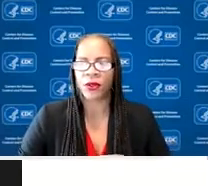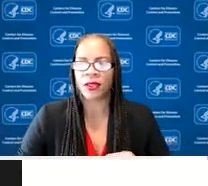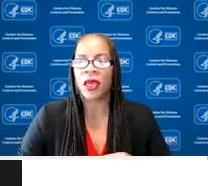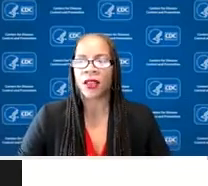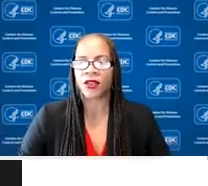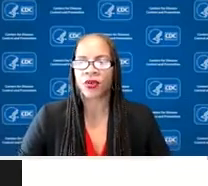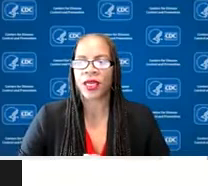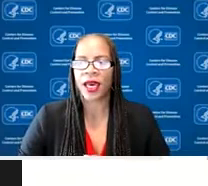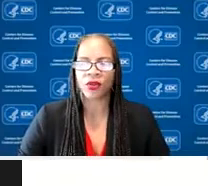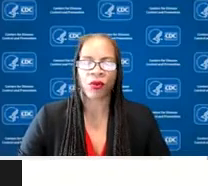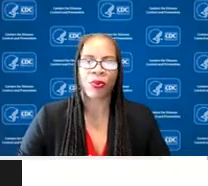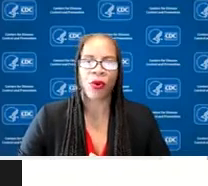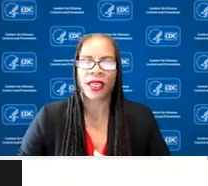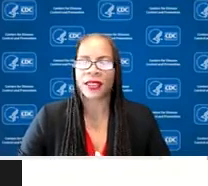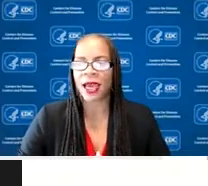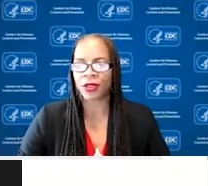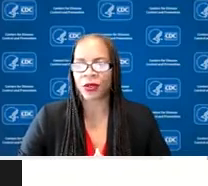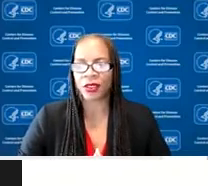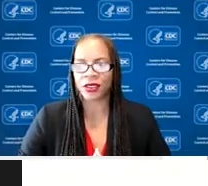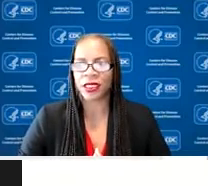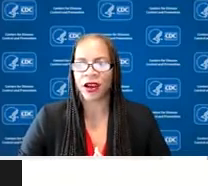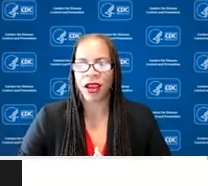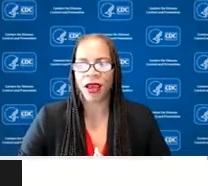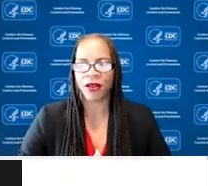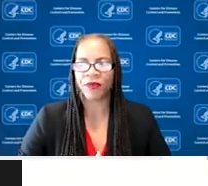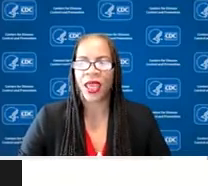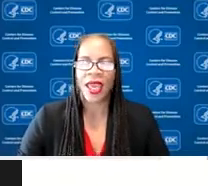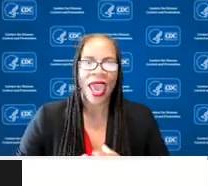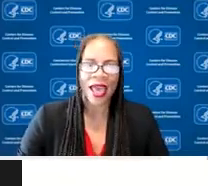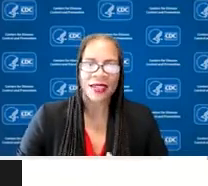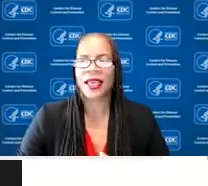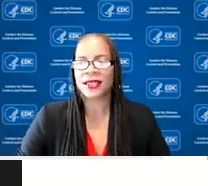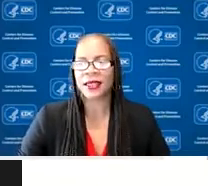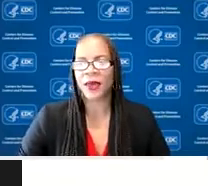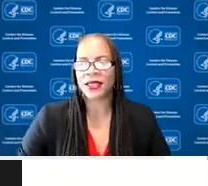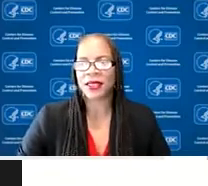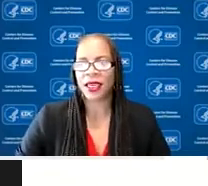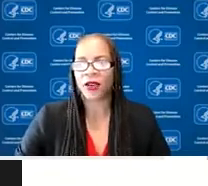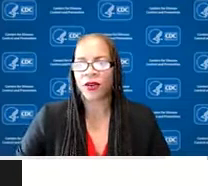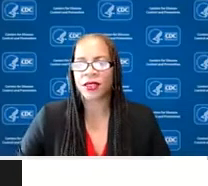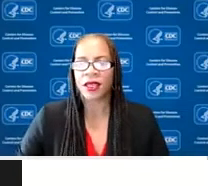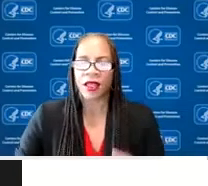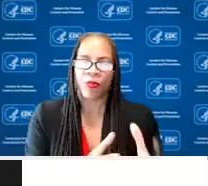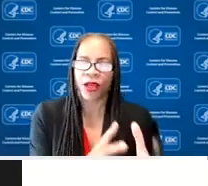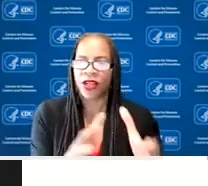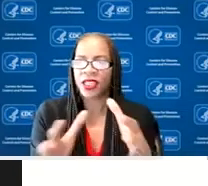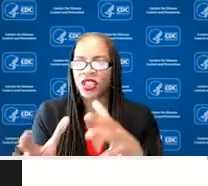to as the triage reporting laboratory, or TRL. As testing capacity increased, the priorities